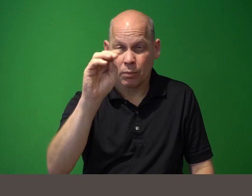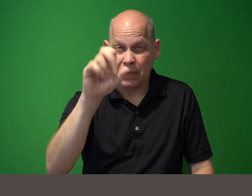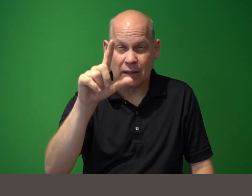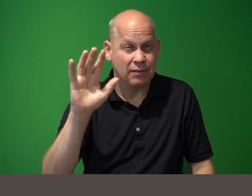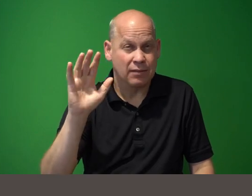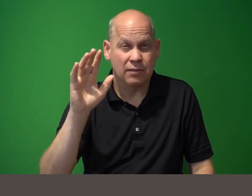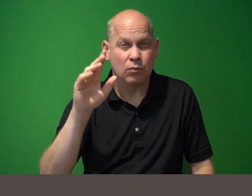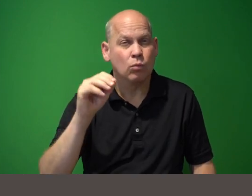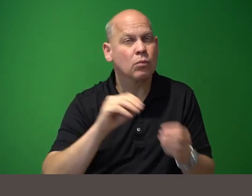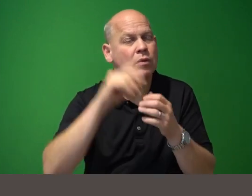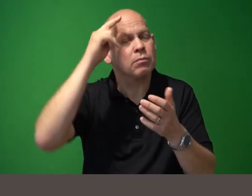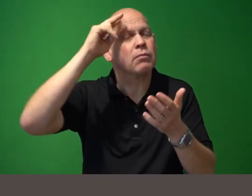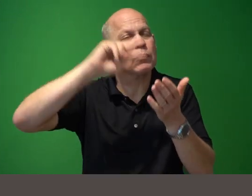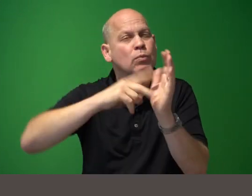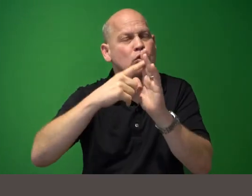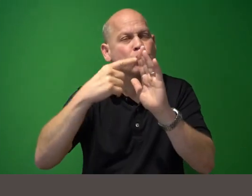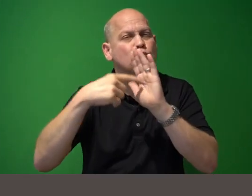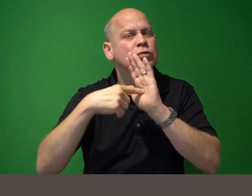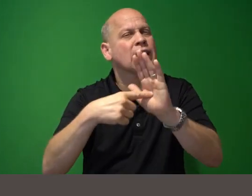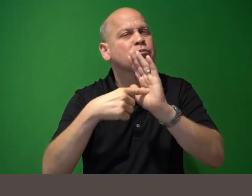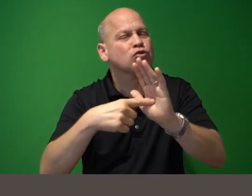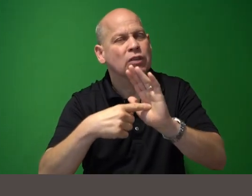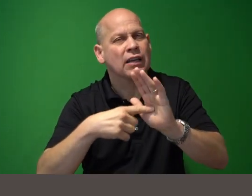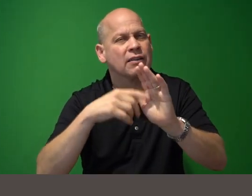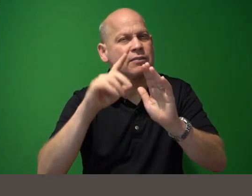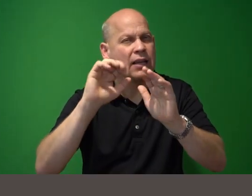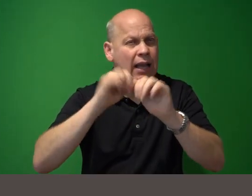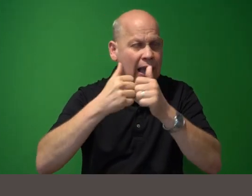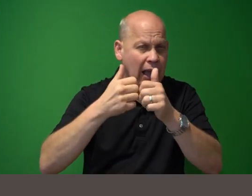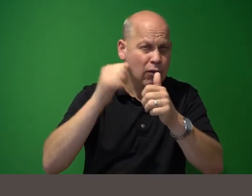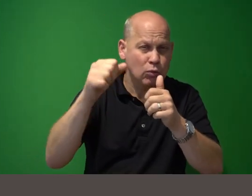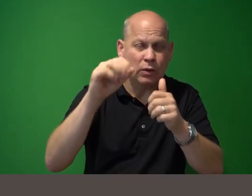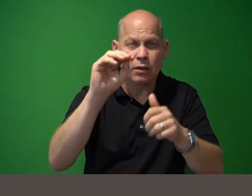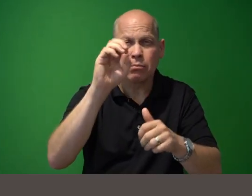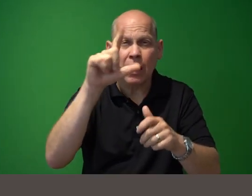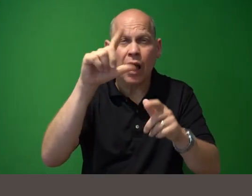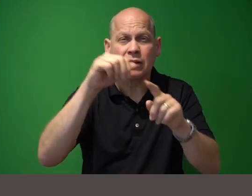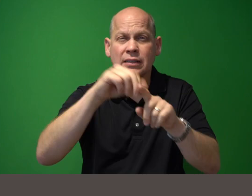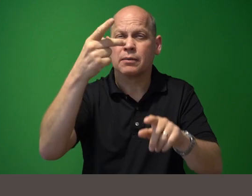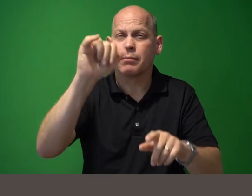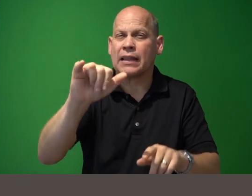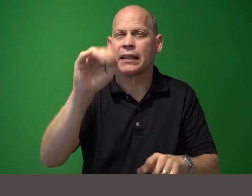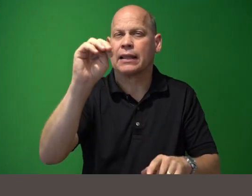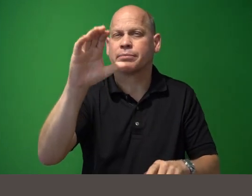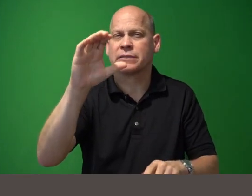with the purpose of demonstrating how you can model this in PyMC, and to make more rigorous statements,